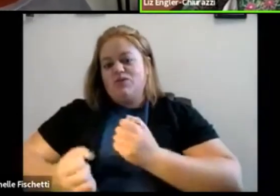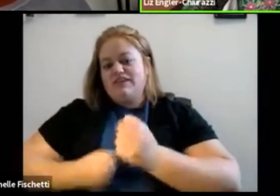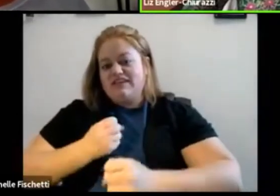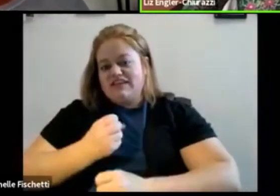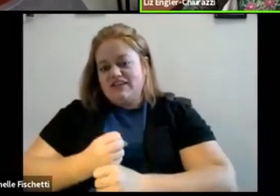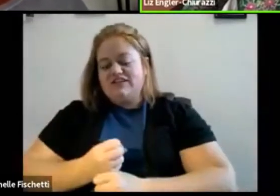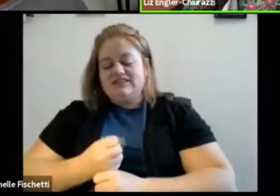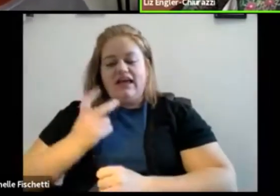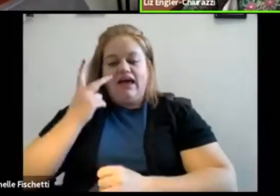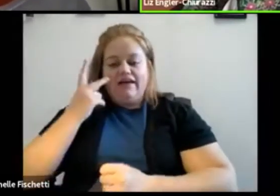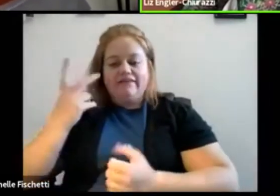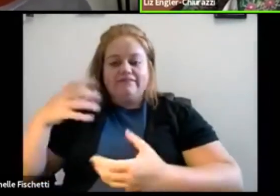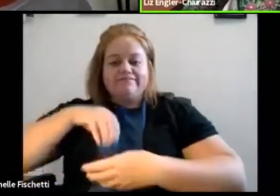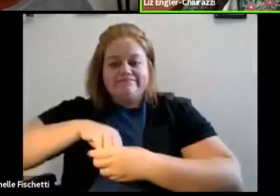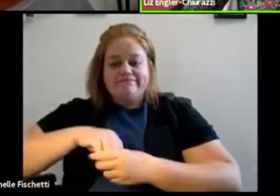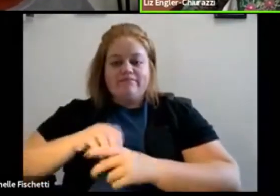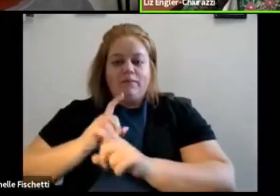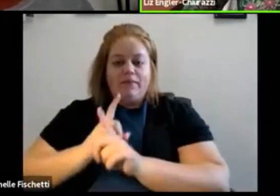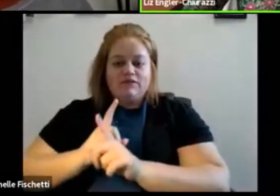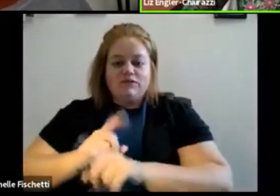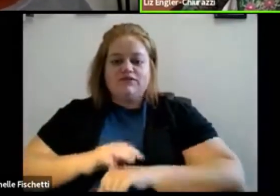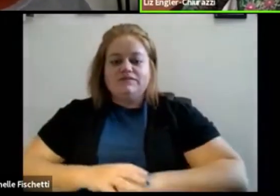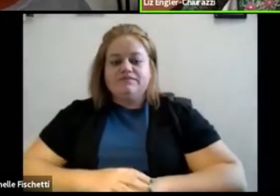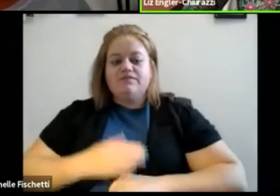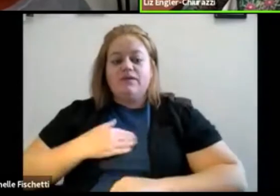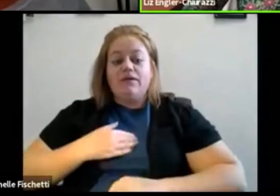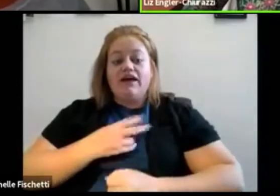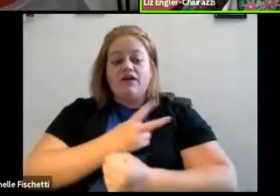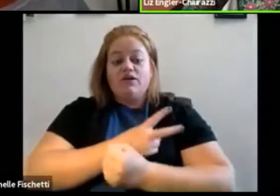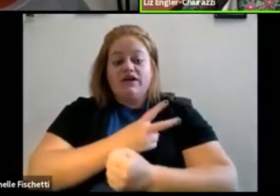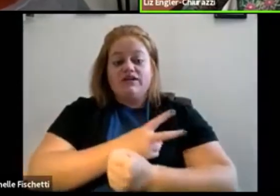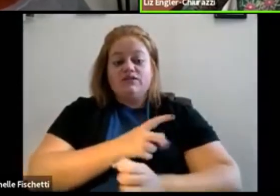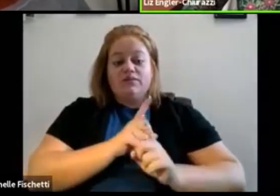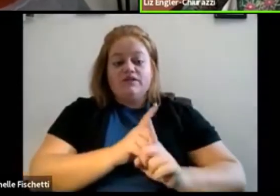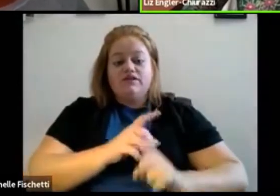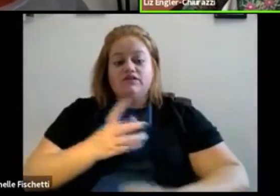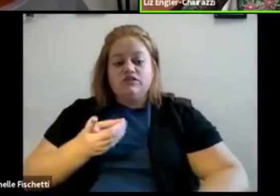point. I'll highlight my graduate mentor Dr. Heather Bimonte-Nelson at Arizona